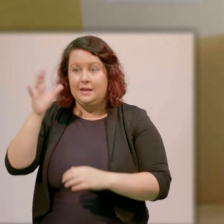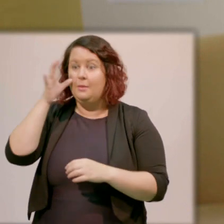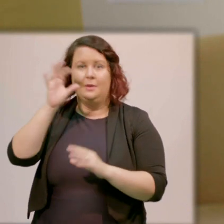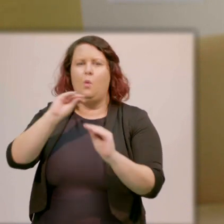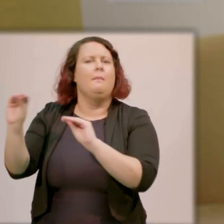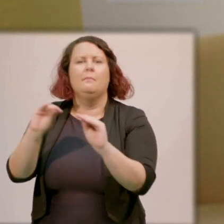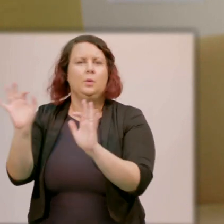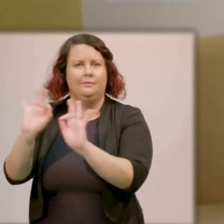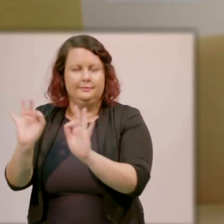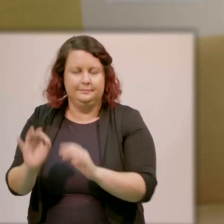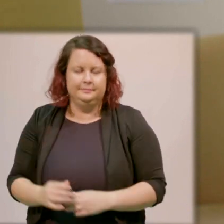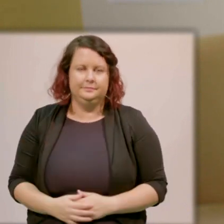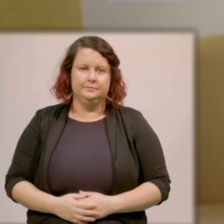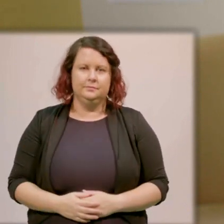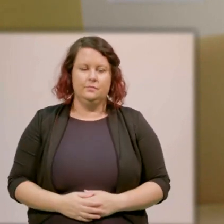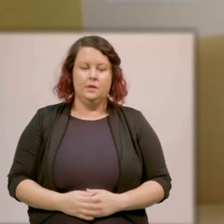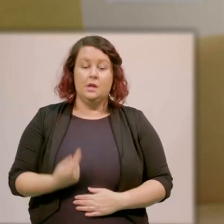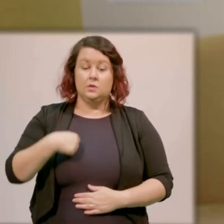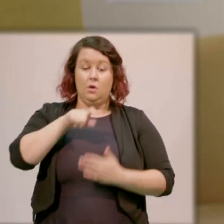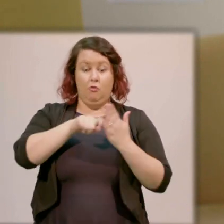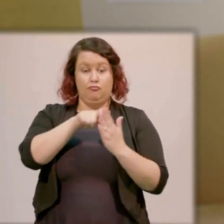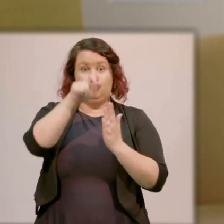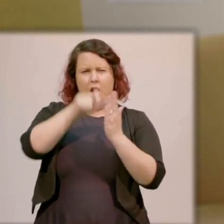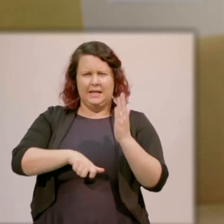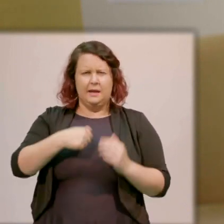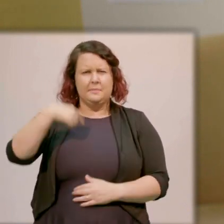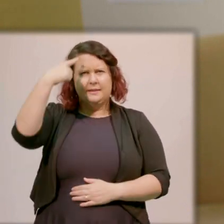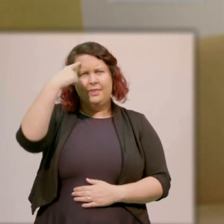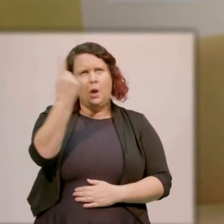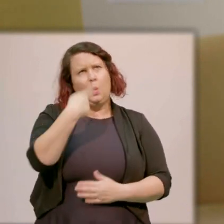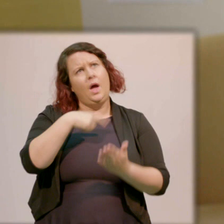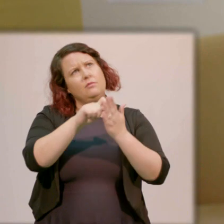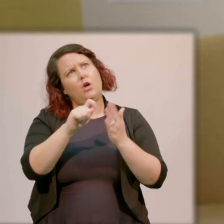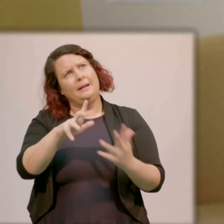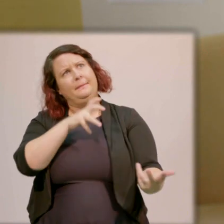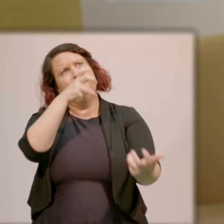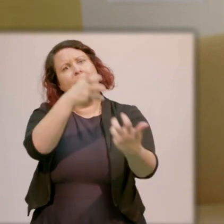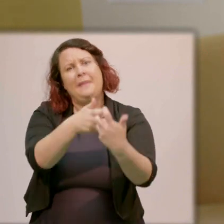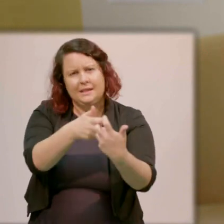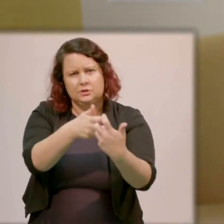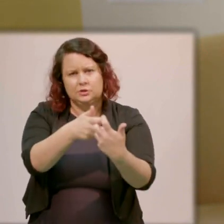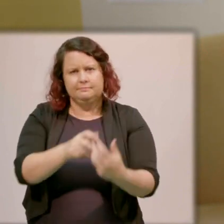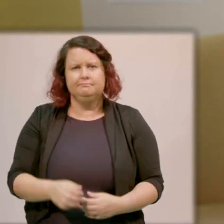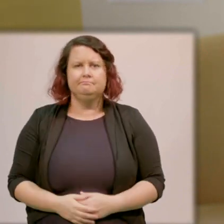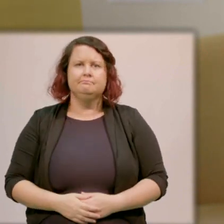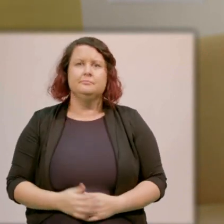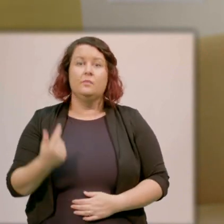To write a good multimodal text, an author will think about the purpose of the text, who it is written for, and what type of text is being written.